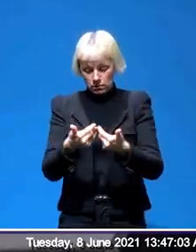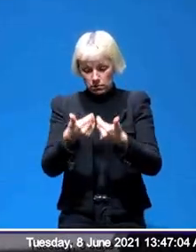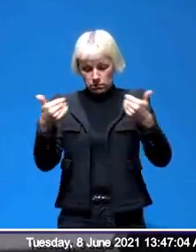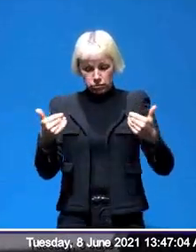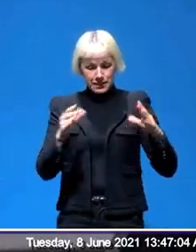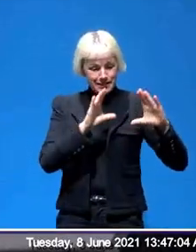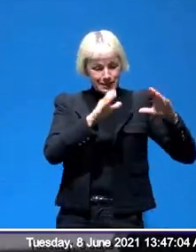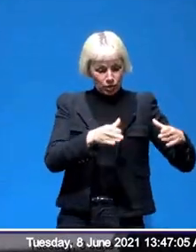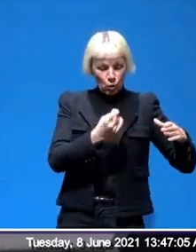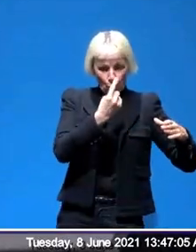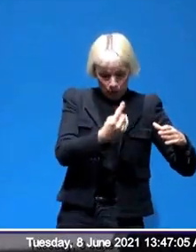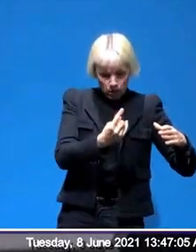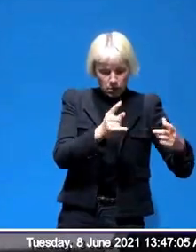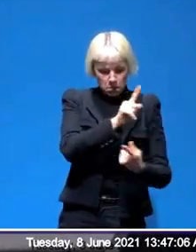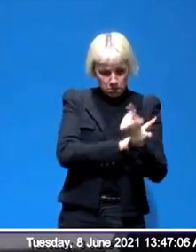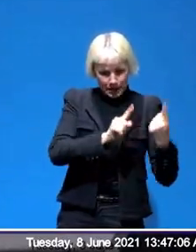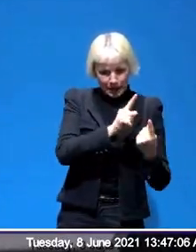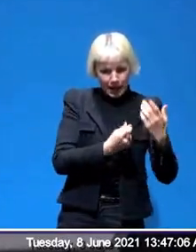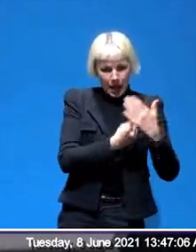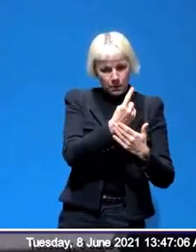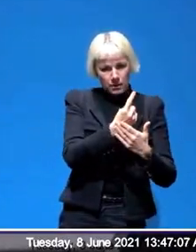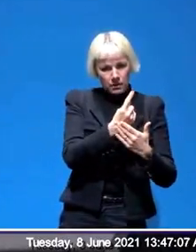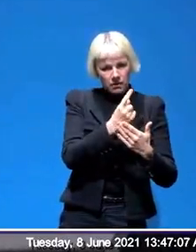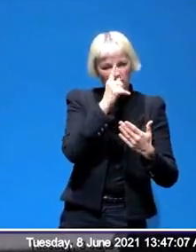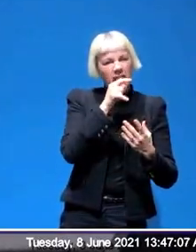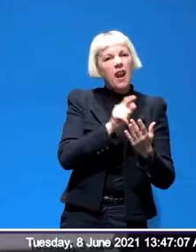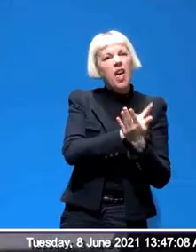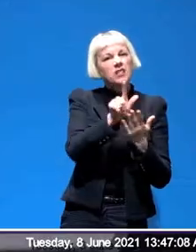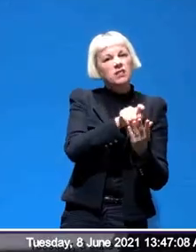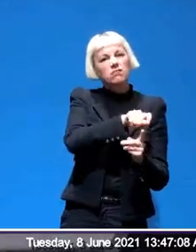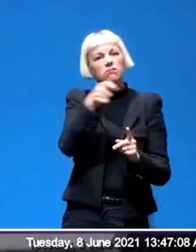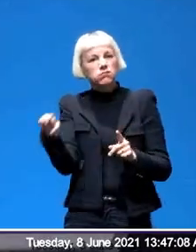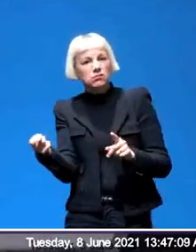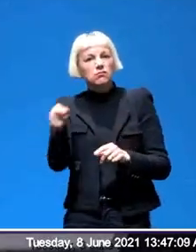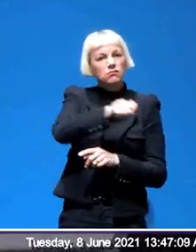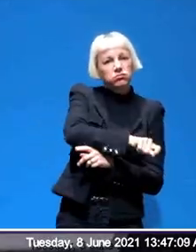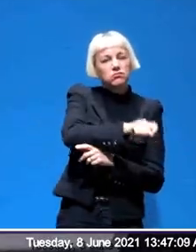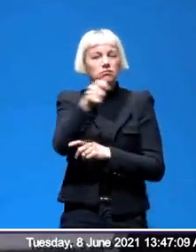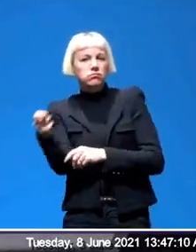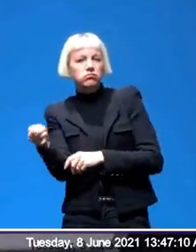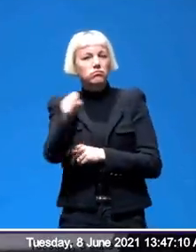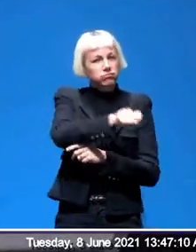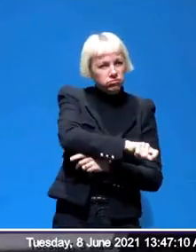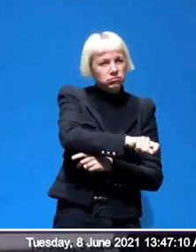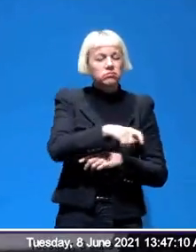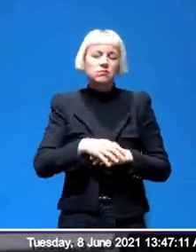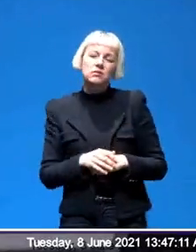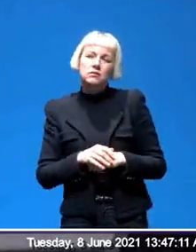in the meeting, that didn't occur. We would have the meetings rotating, on both sections, so over the course